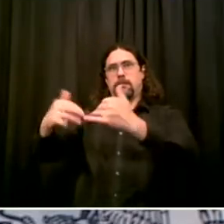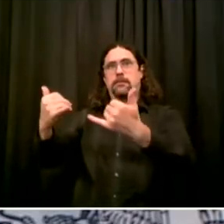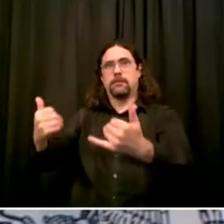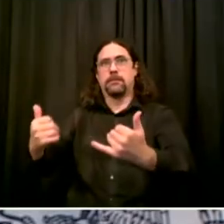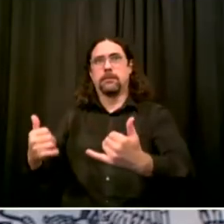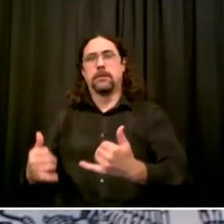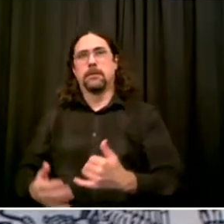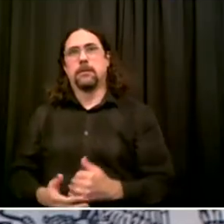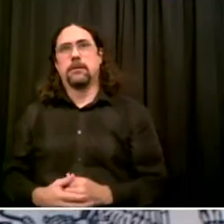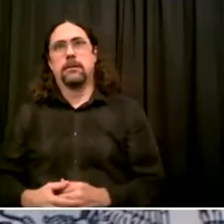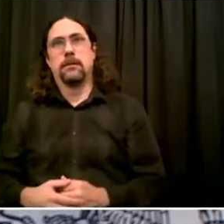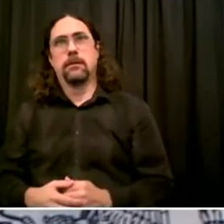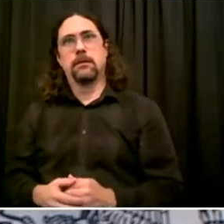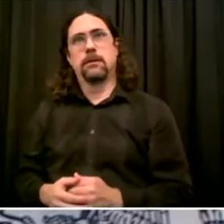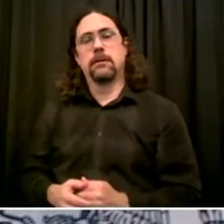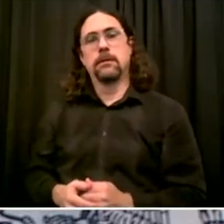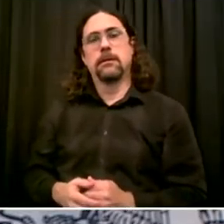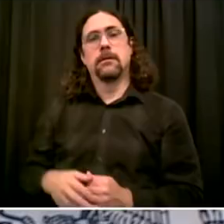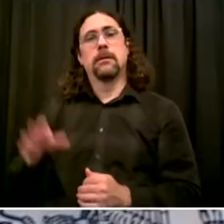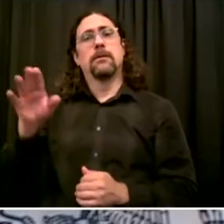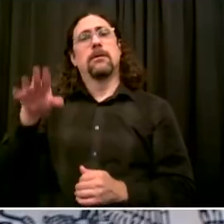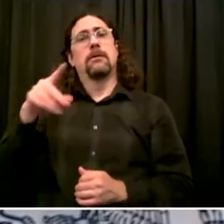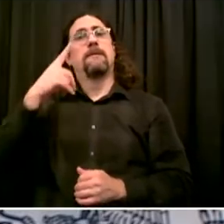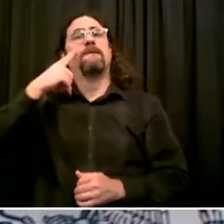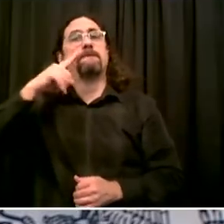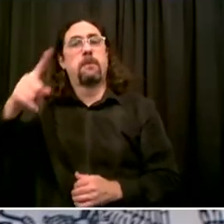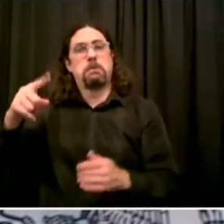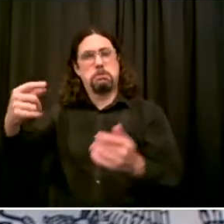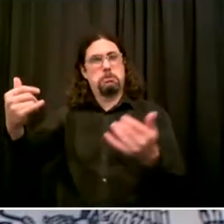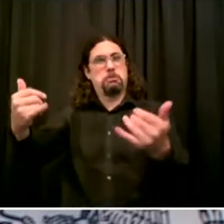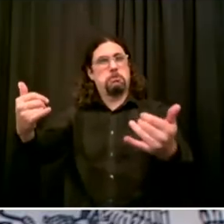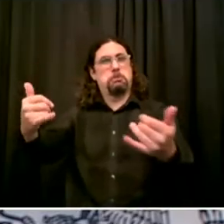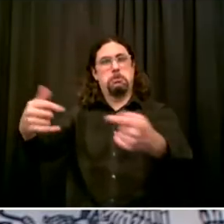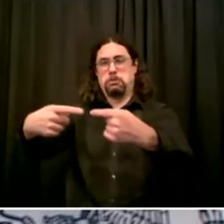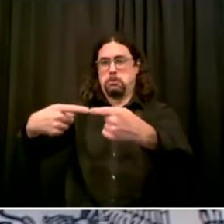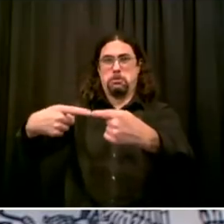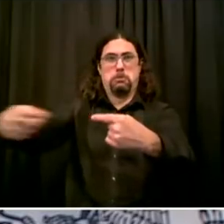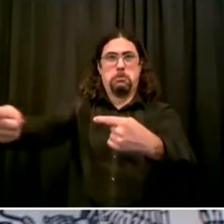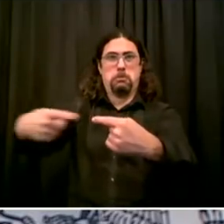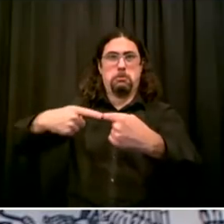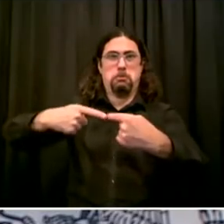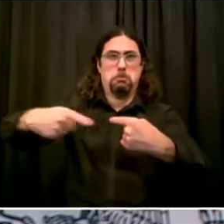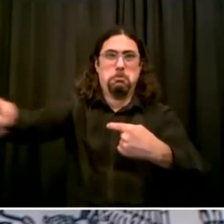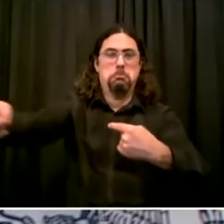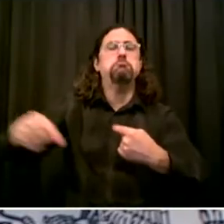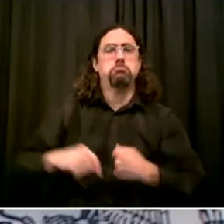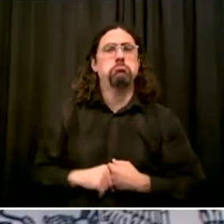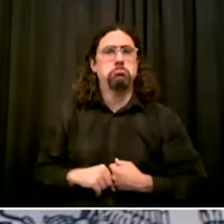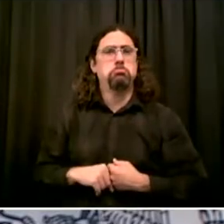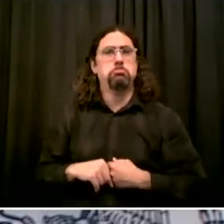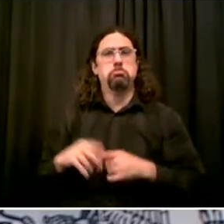LONTEG RM . WE HAVE TO DEAL WITH GLOBAL WARMING.